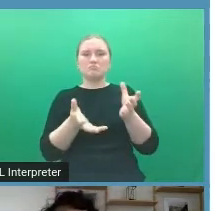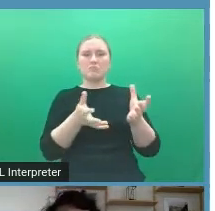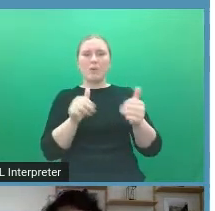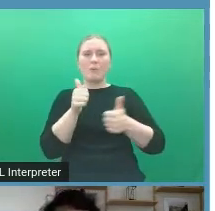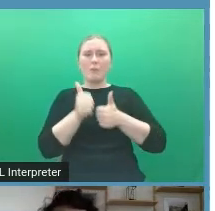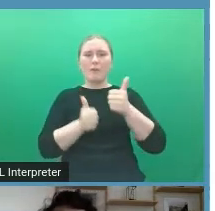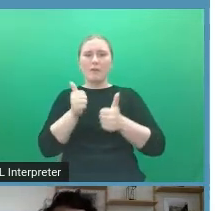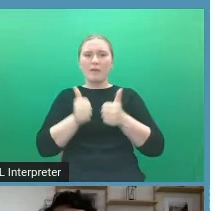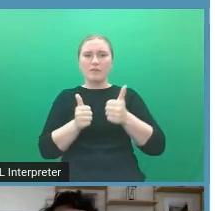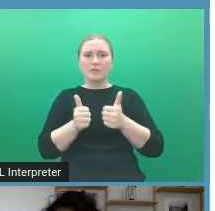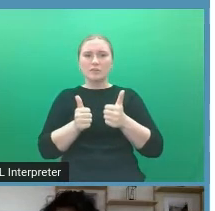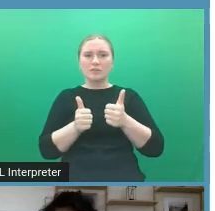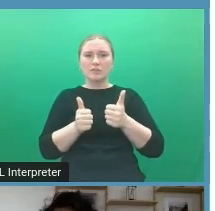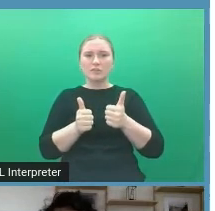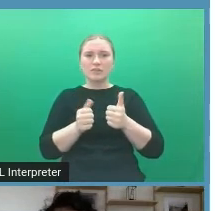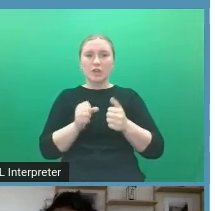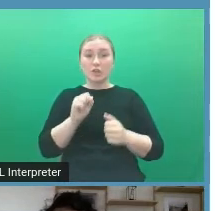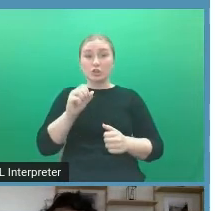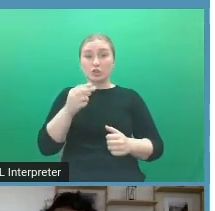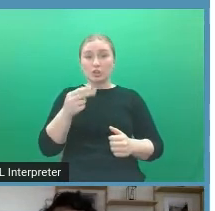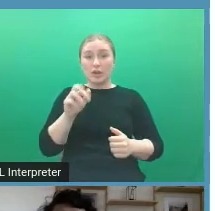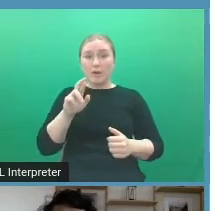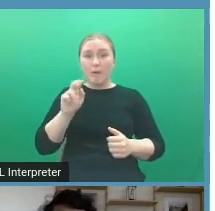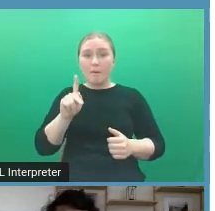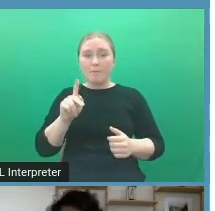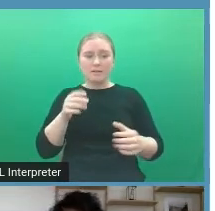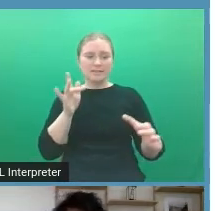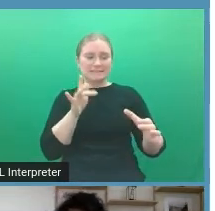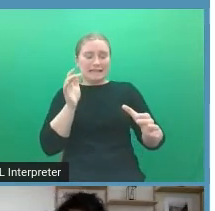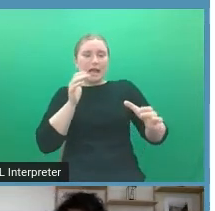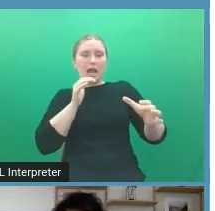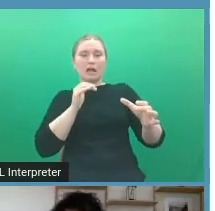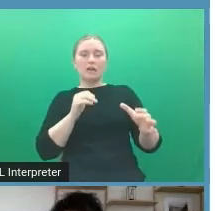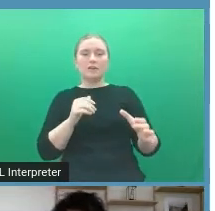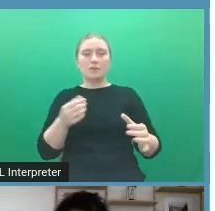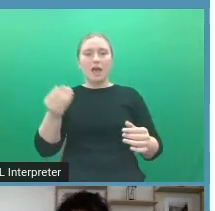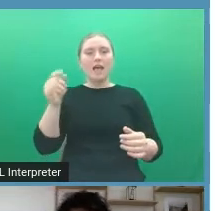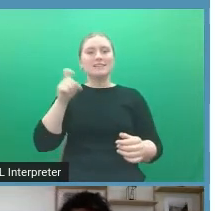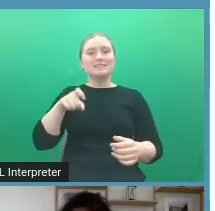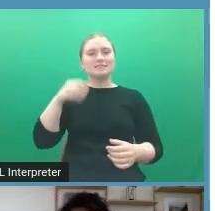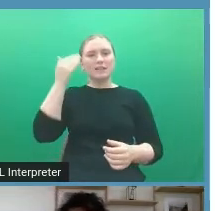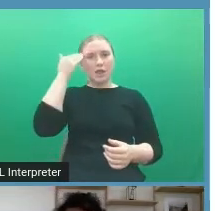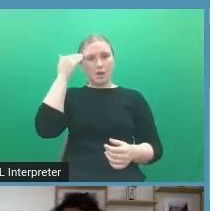blades and other other objects of that nature. These attributes, these physical properties,